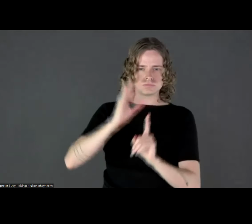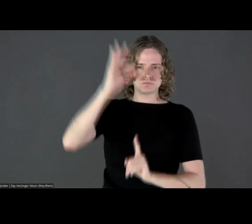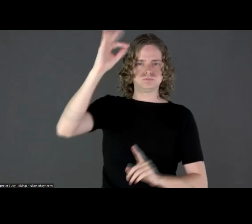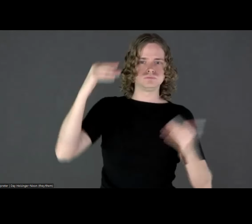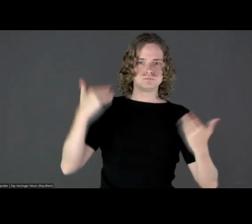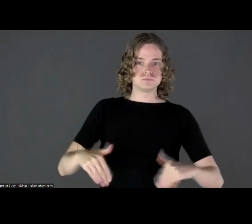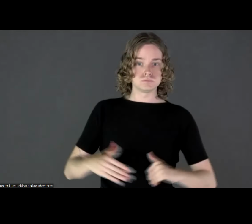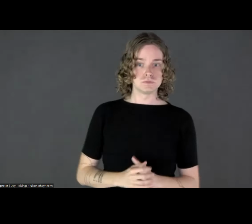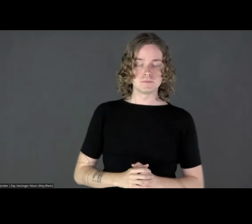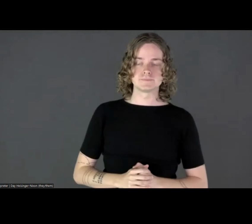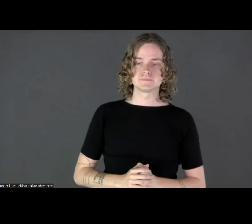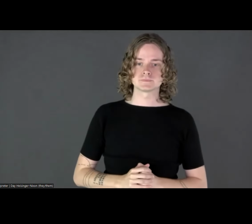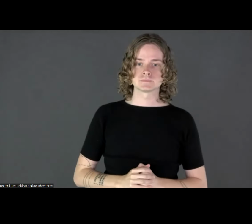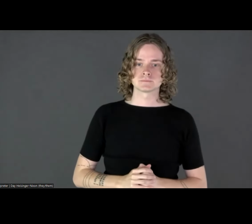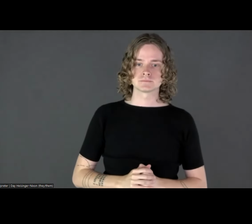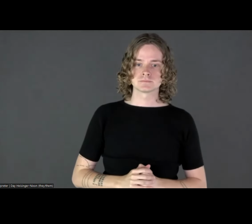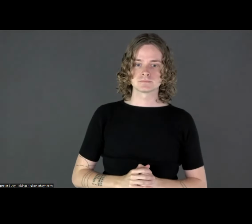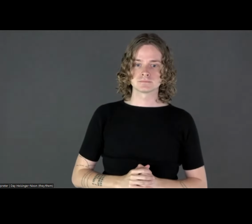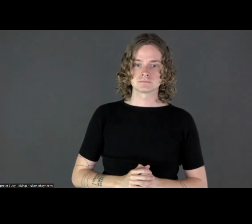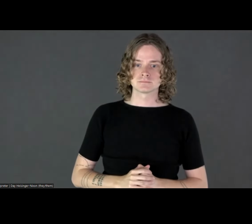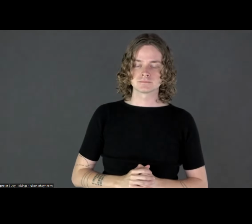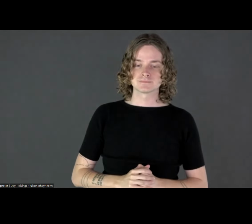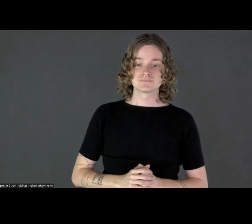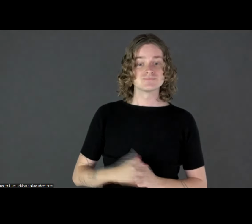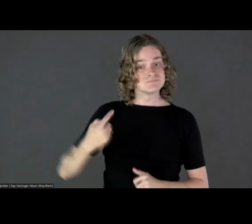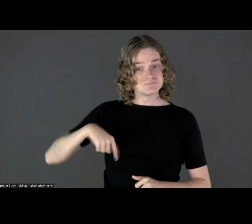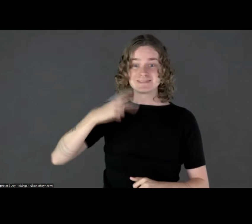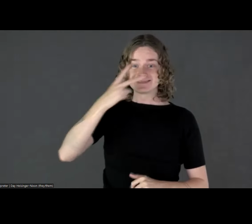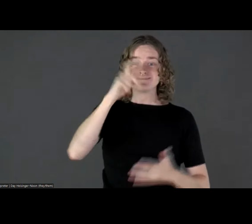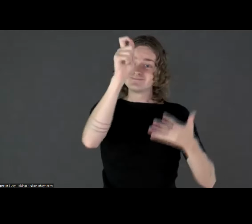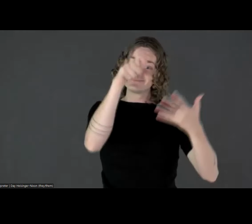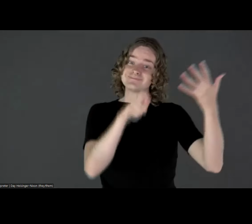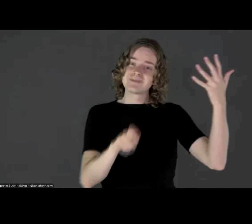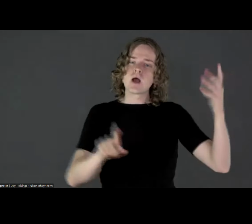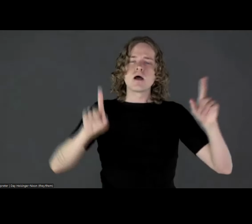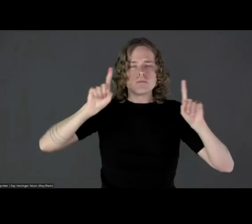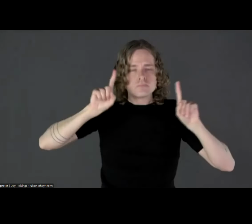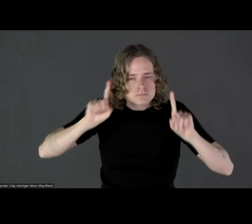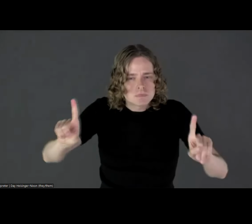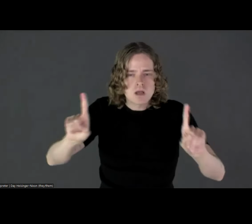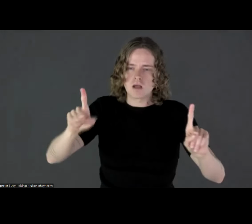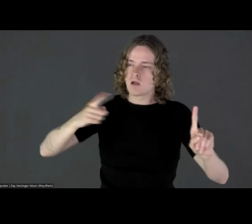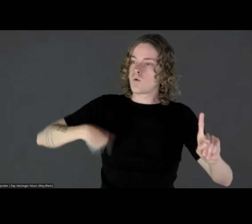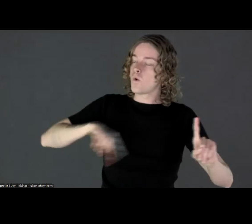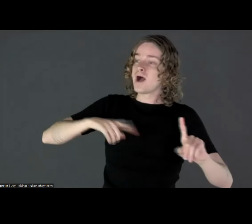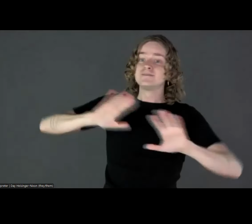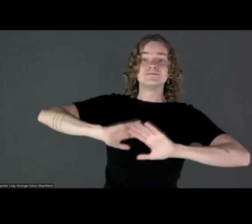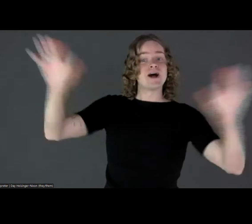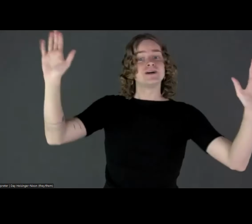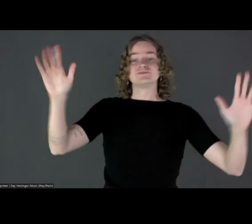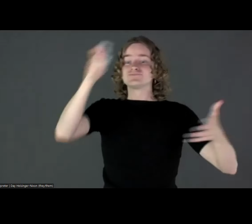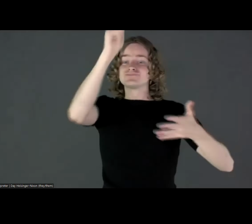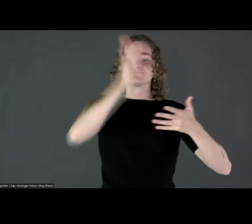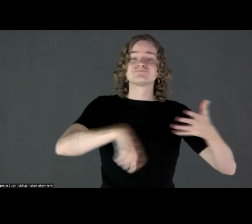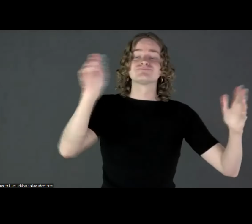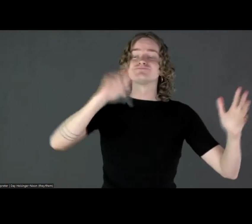However, we are very long way from meaningful and effective participation as laid out in the